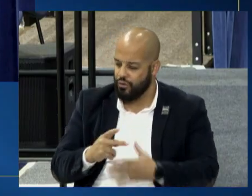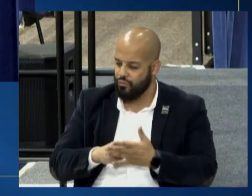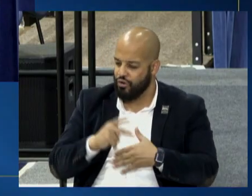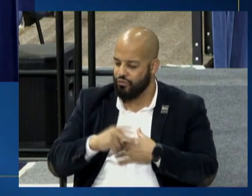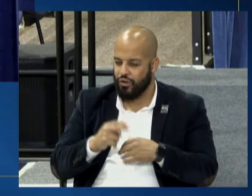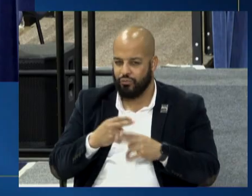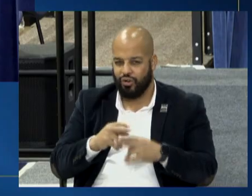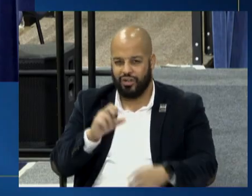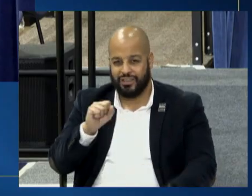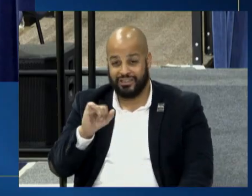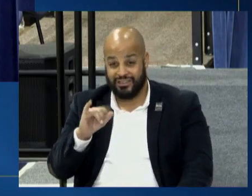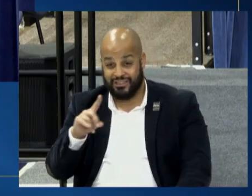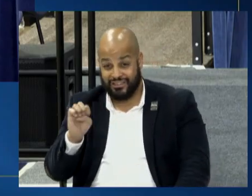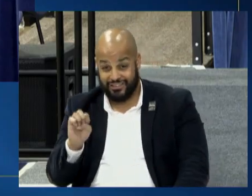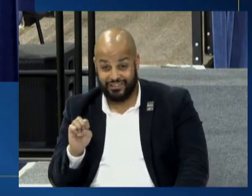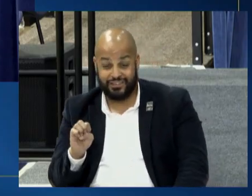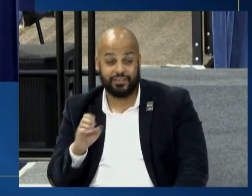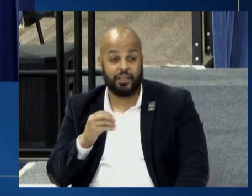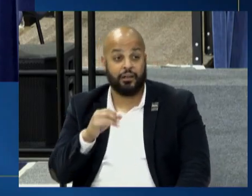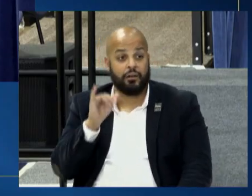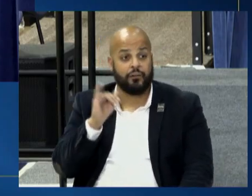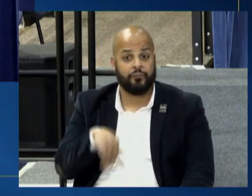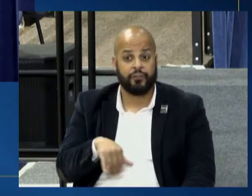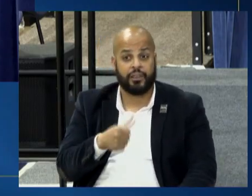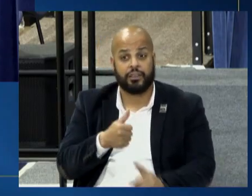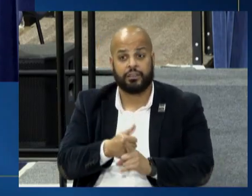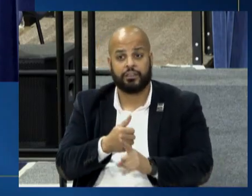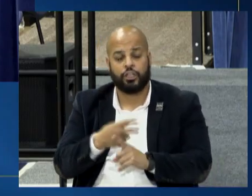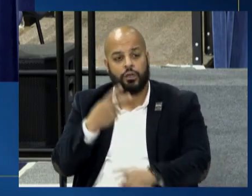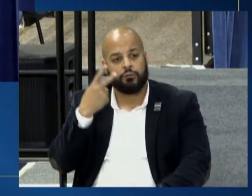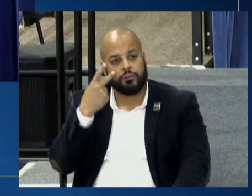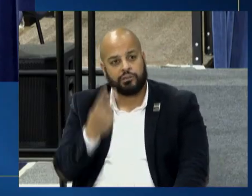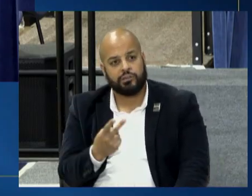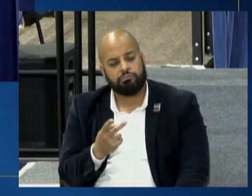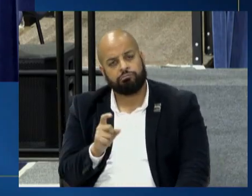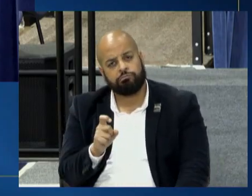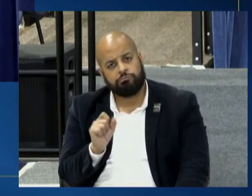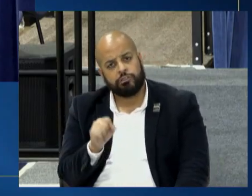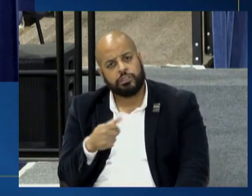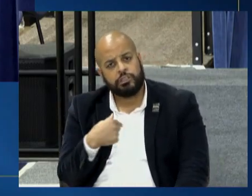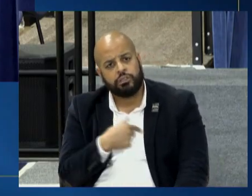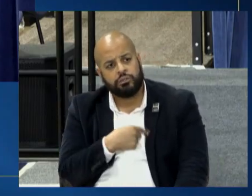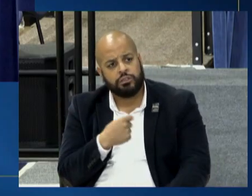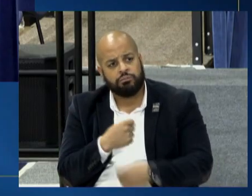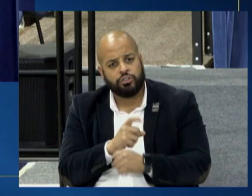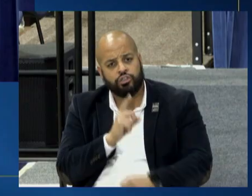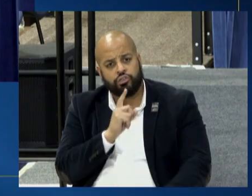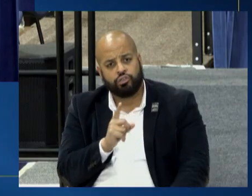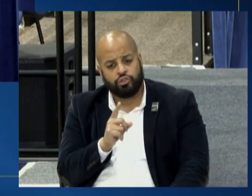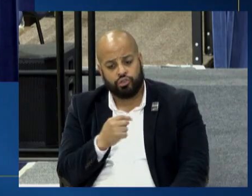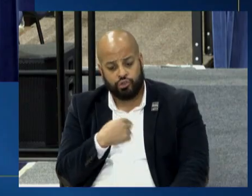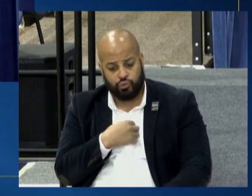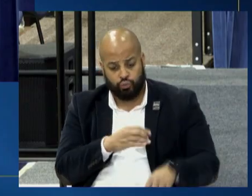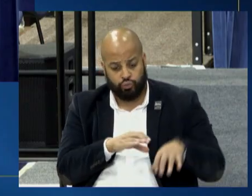And that was looking at, can we ensure that when we're doing a tumor extraction,